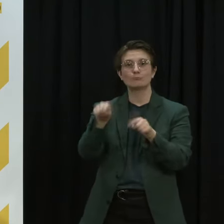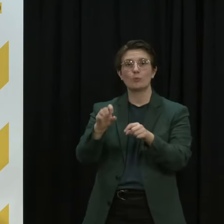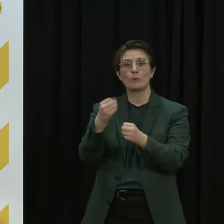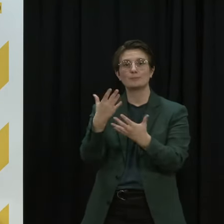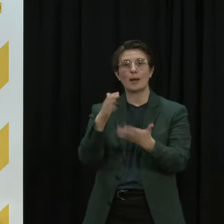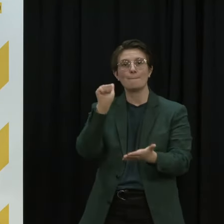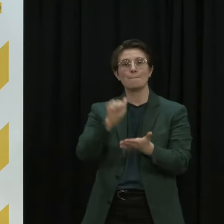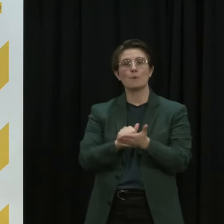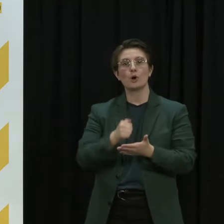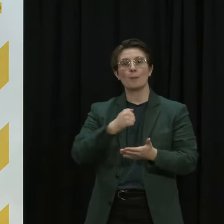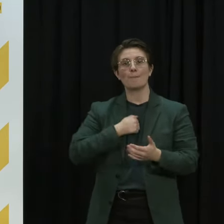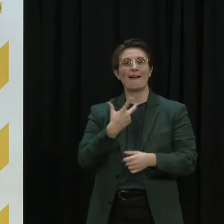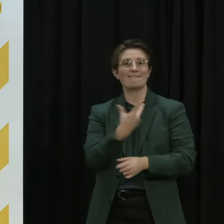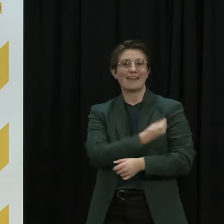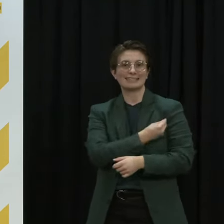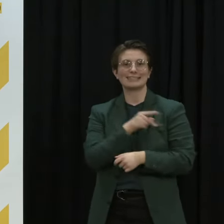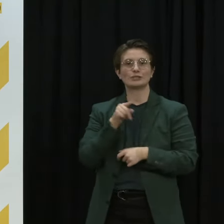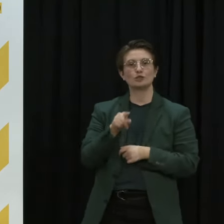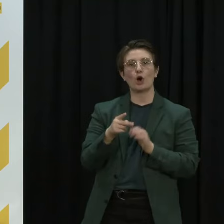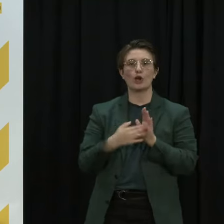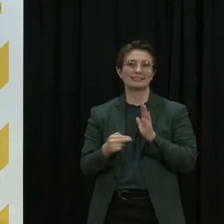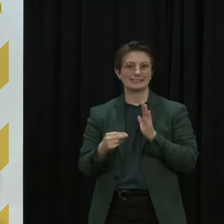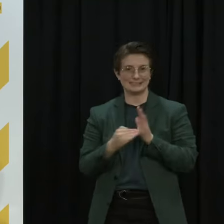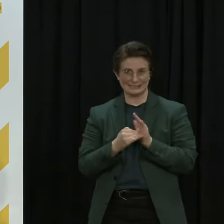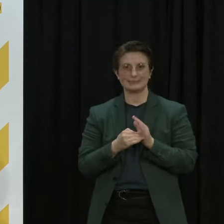There are literally tens of